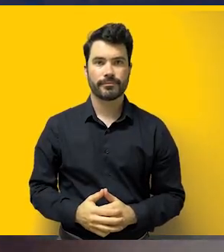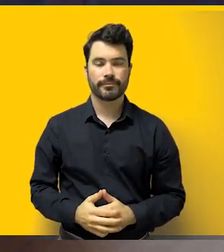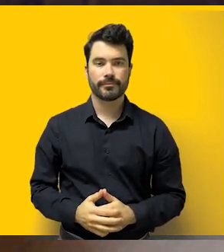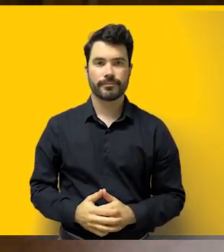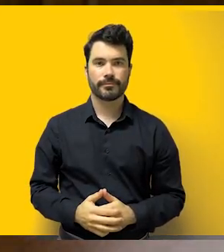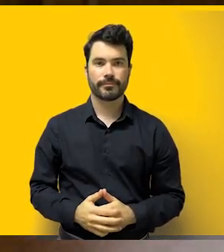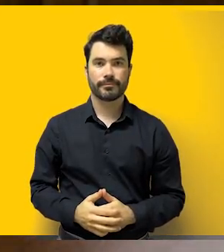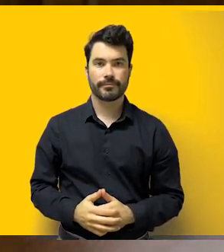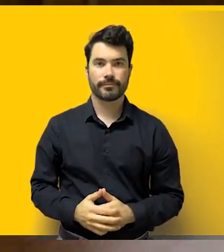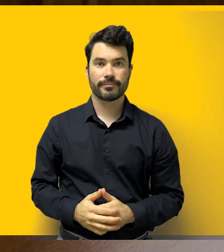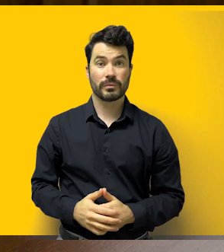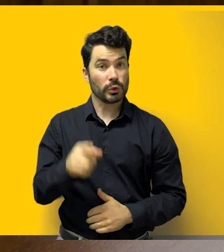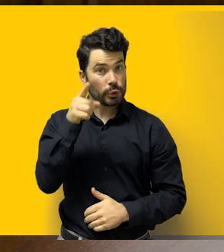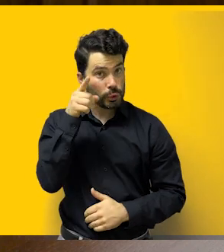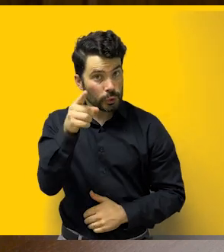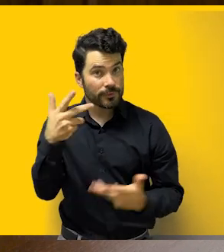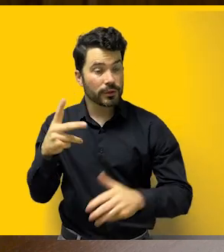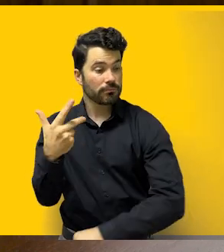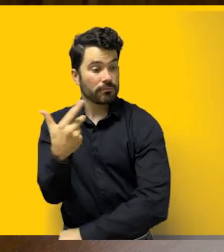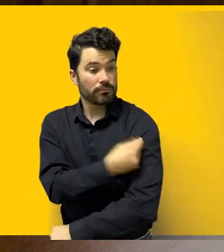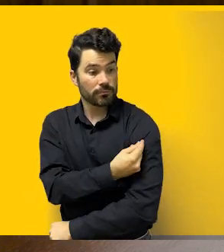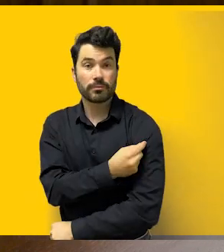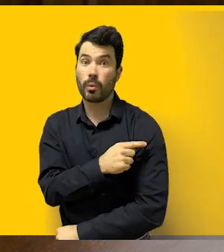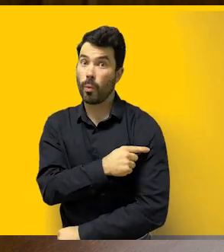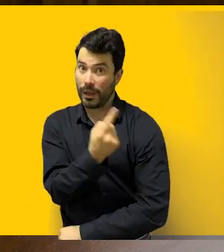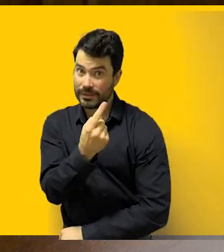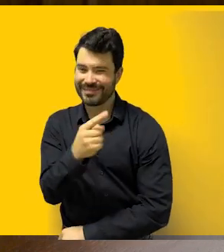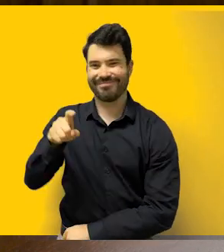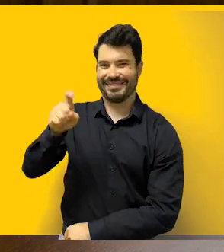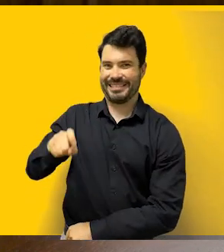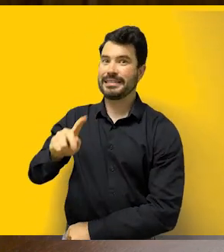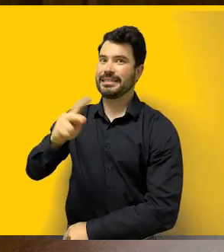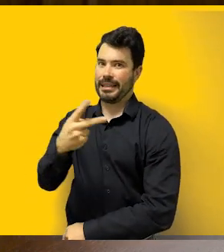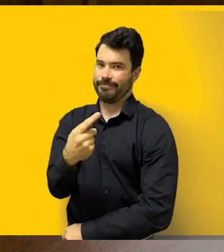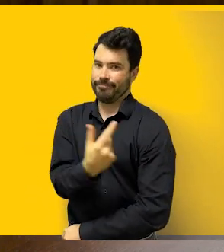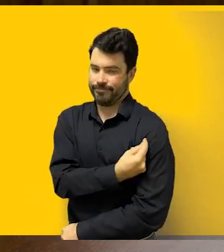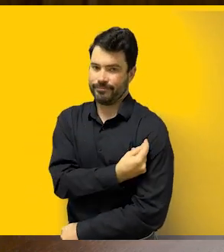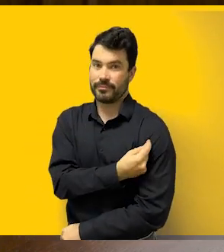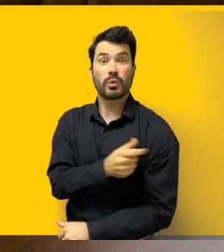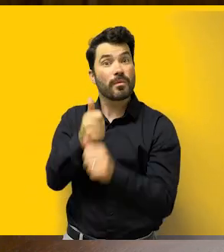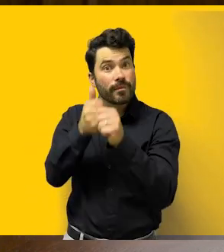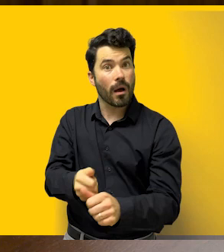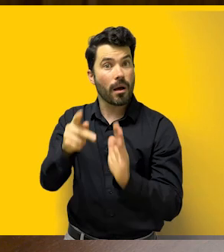If you have only received one dose of a two-dose series by August 30th, to be compliant with the Michigan Medicine policy,